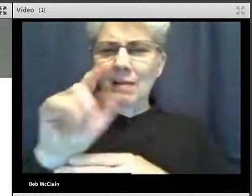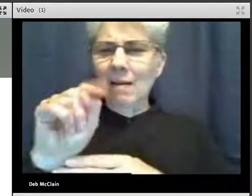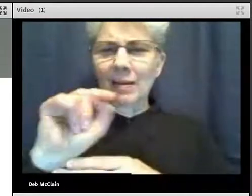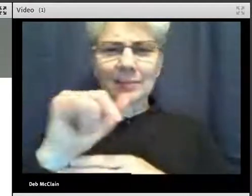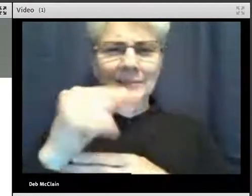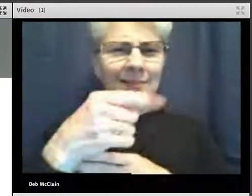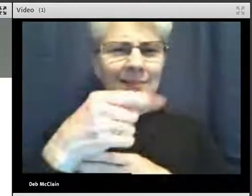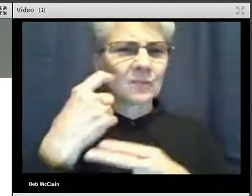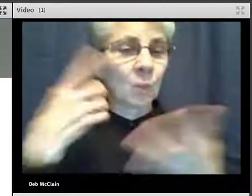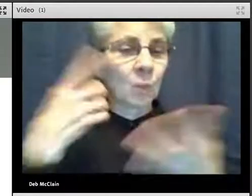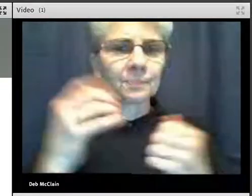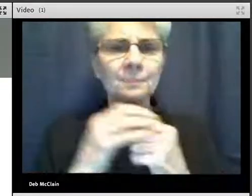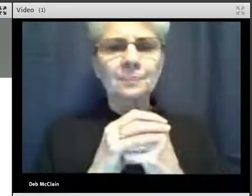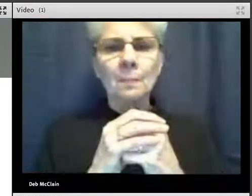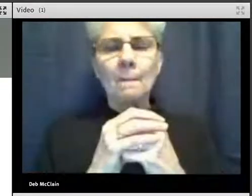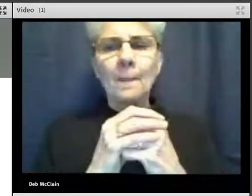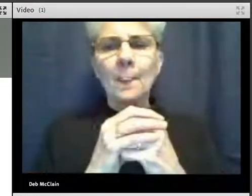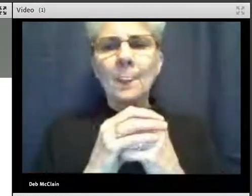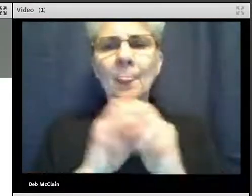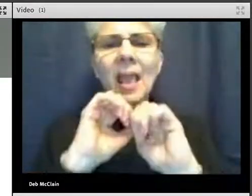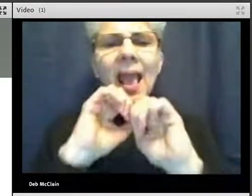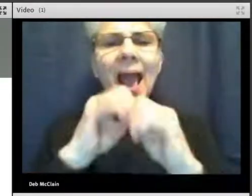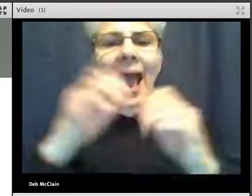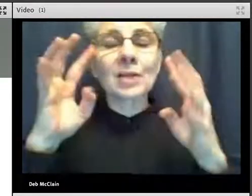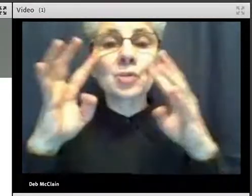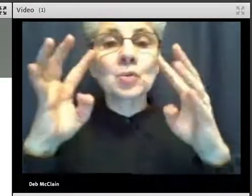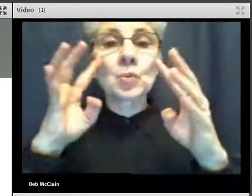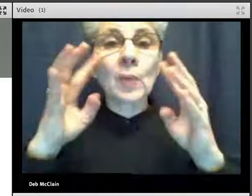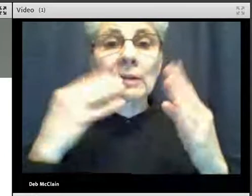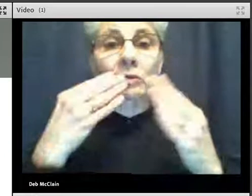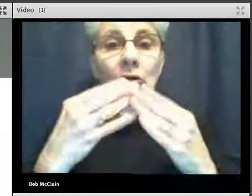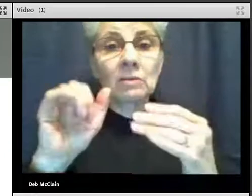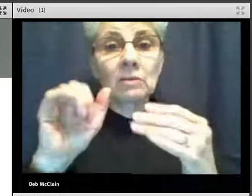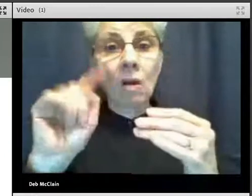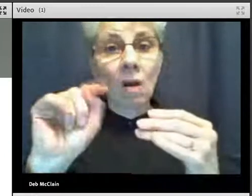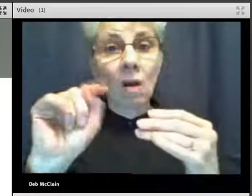Getting to how do you create an effective Alt tag?